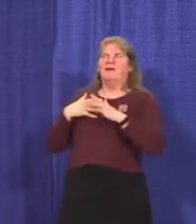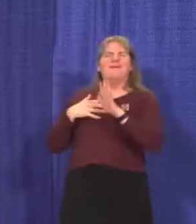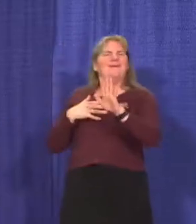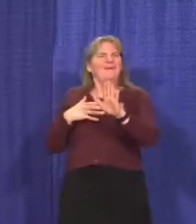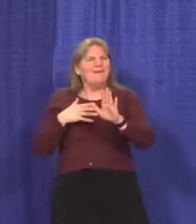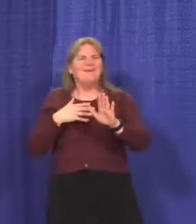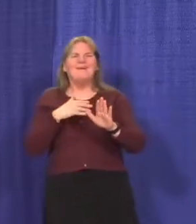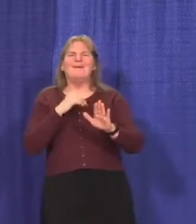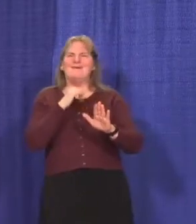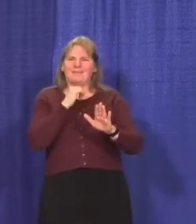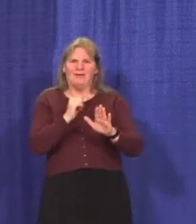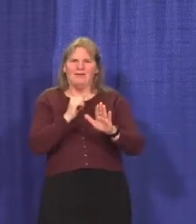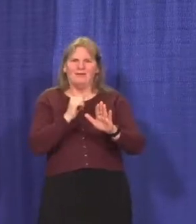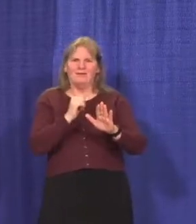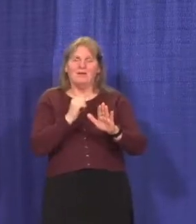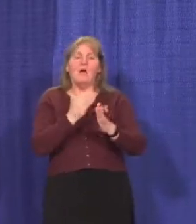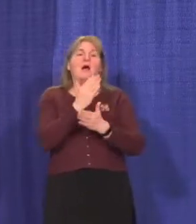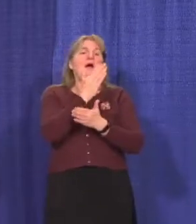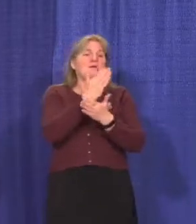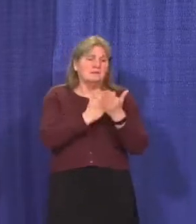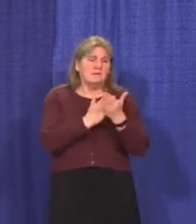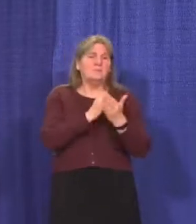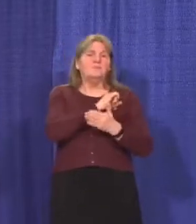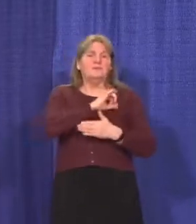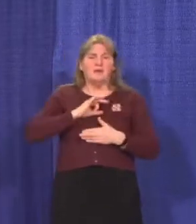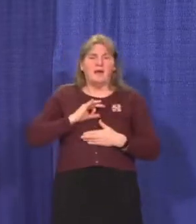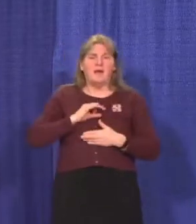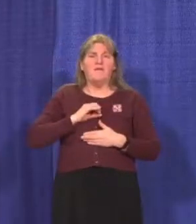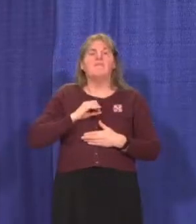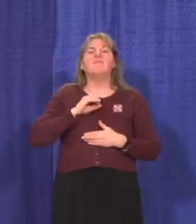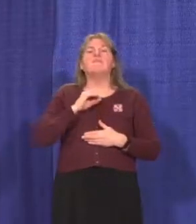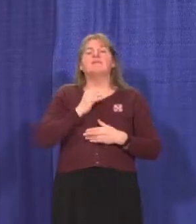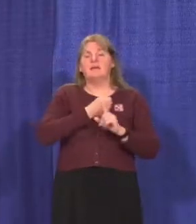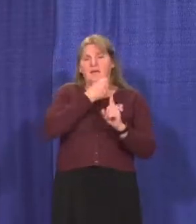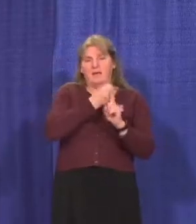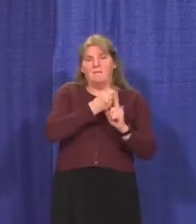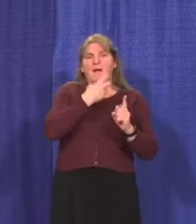There were some staff that were impacted by a second shot but we